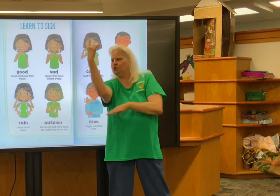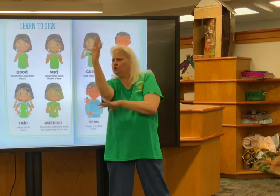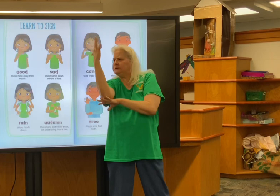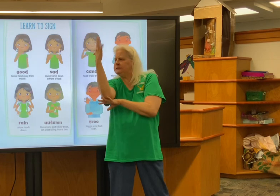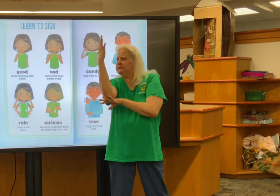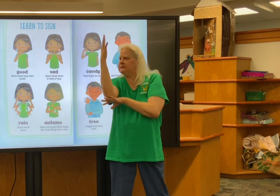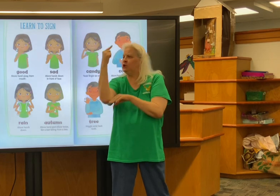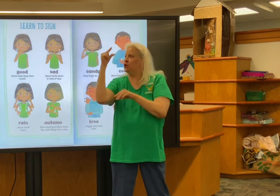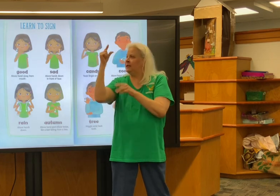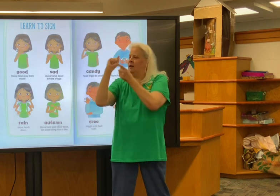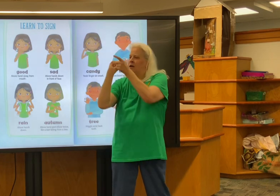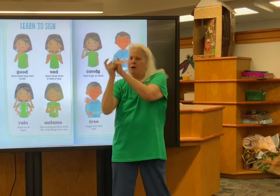It's Autumn right now.